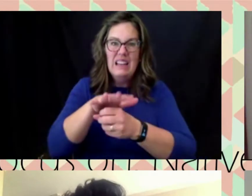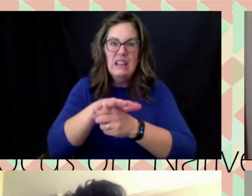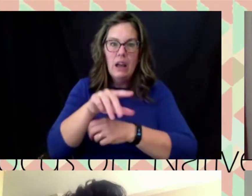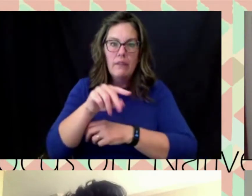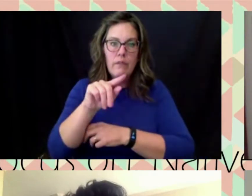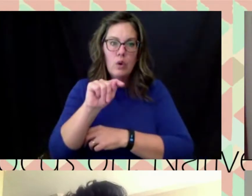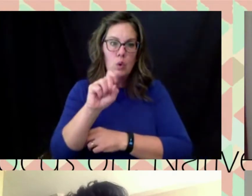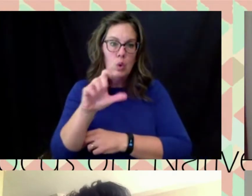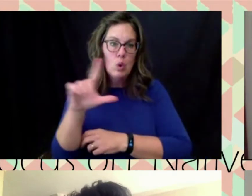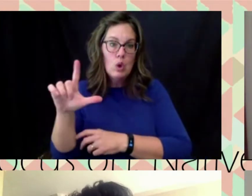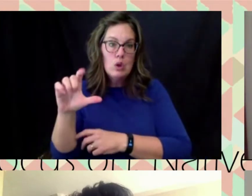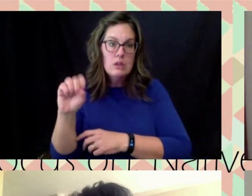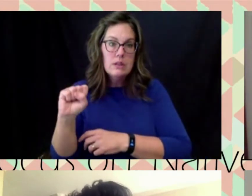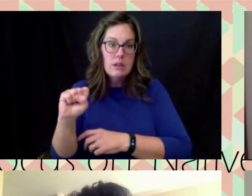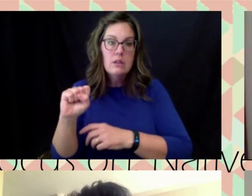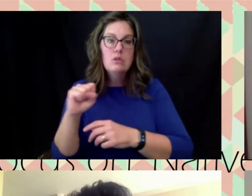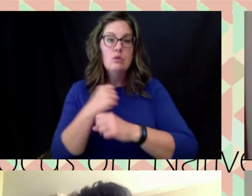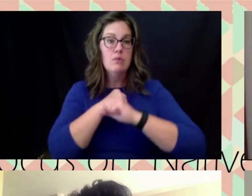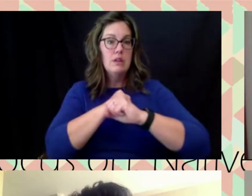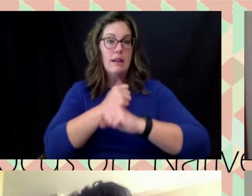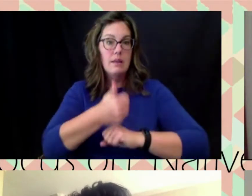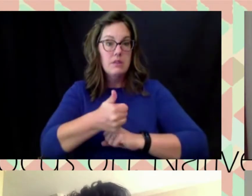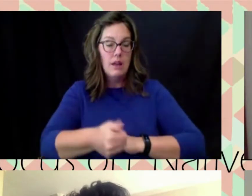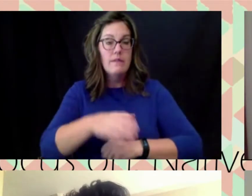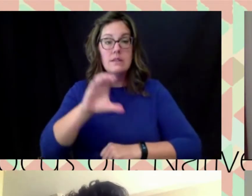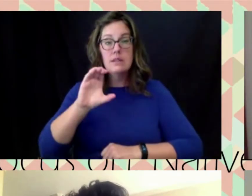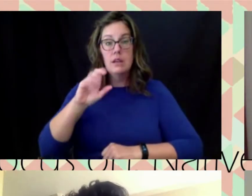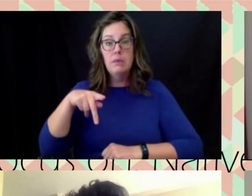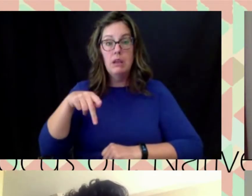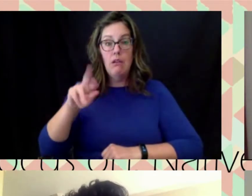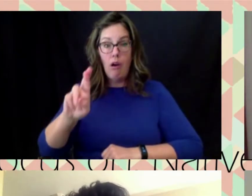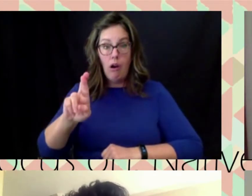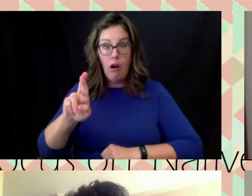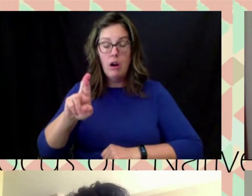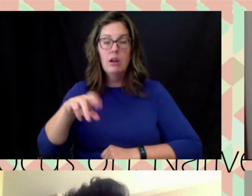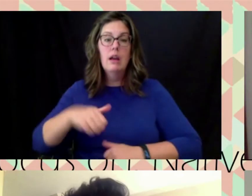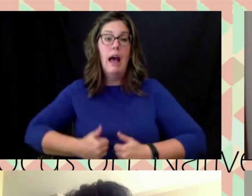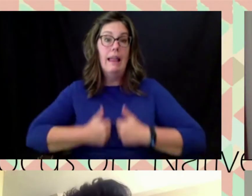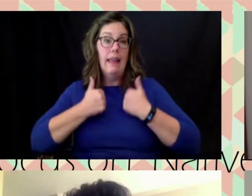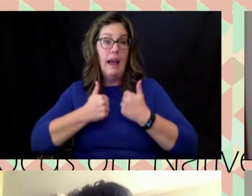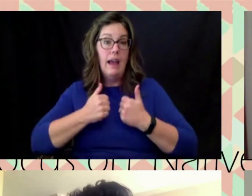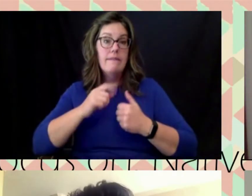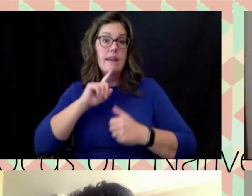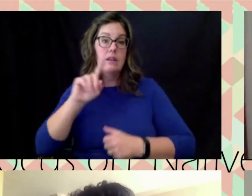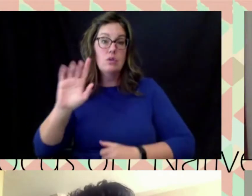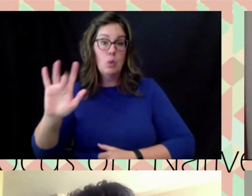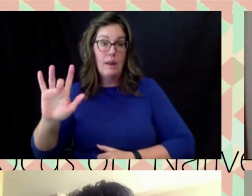first aid and cpr a live at 25 defensive driving course and then of course on the site training